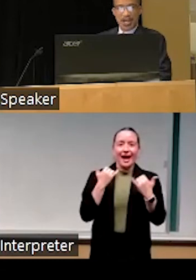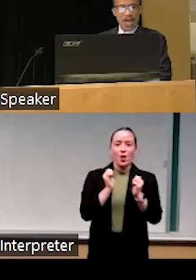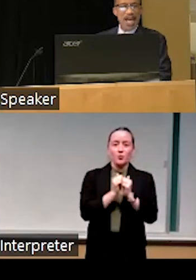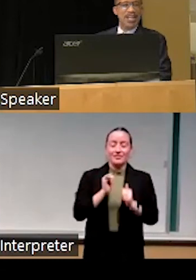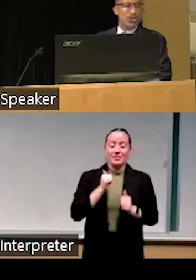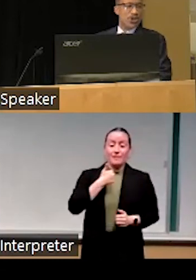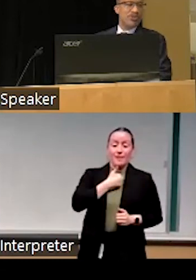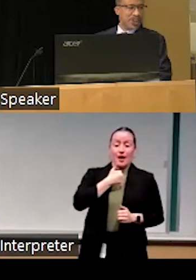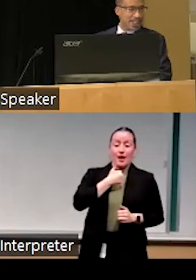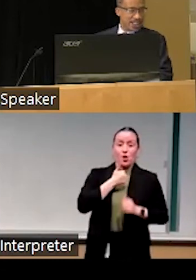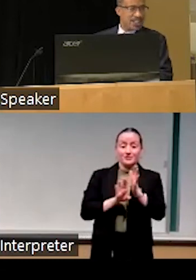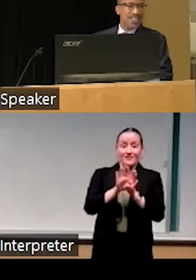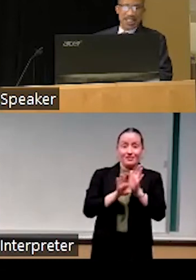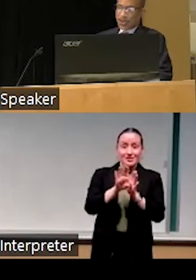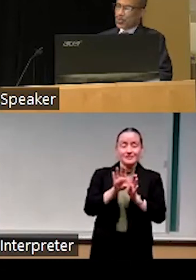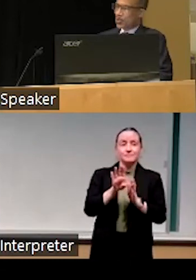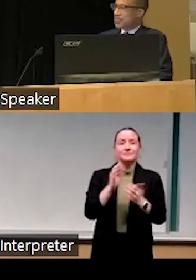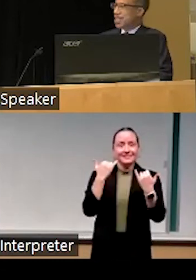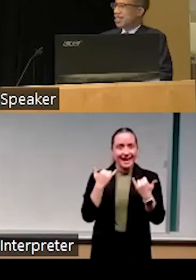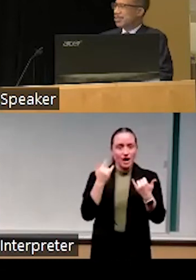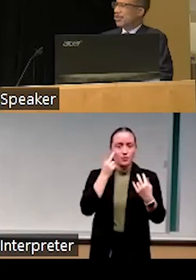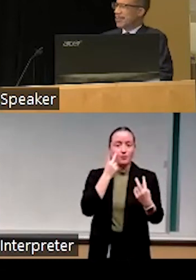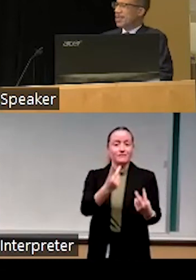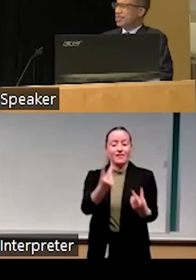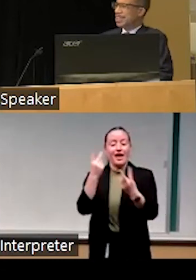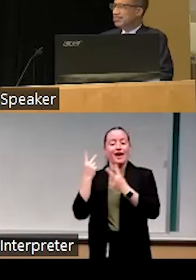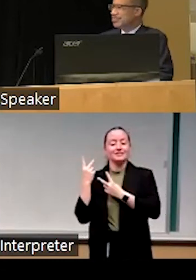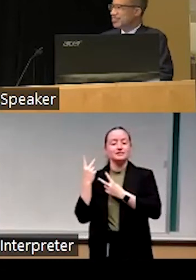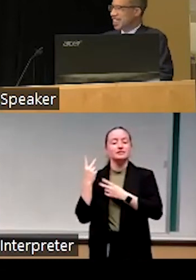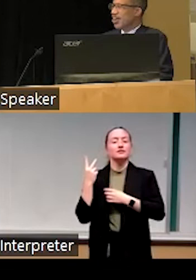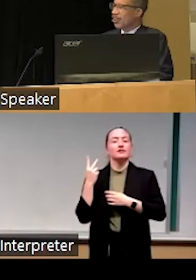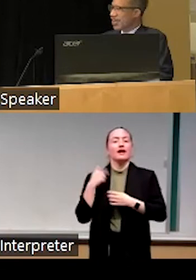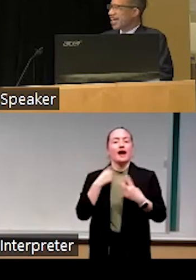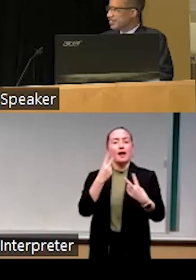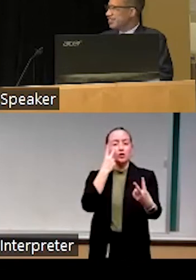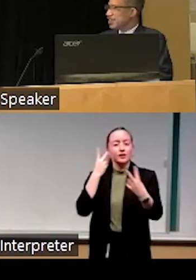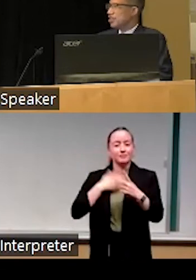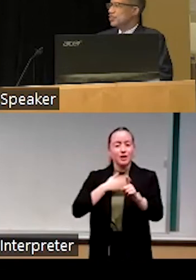that I'm at is sort of reflecting and sort of seeing you know have I really done all that I